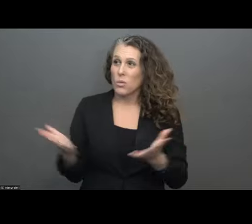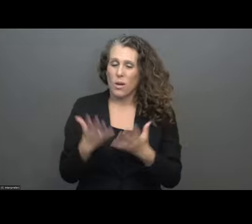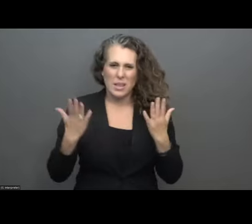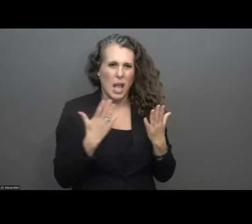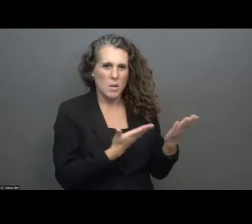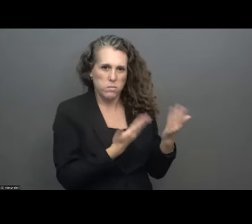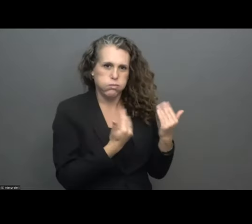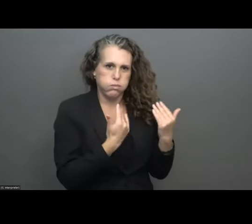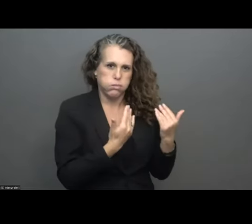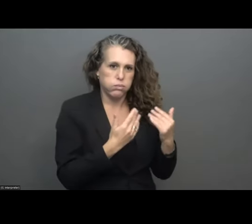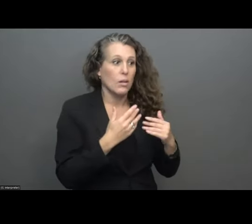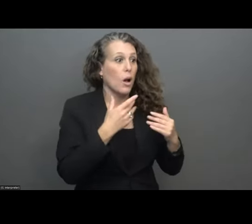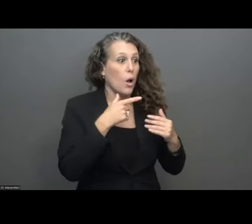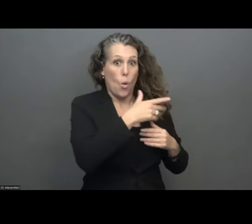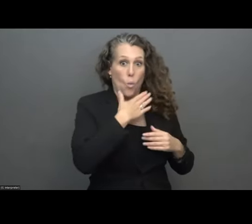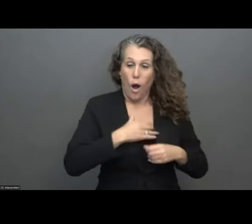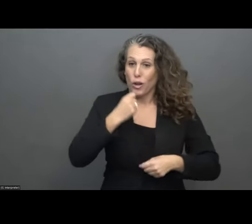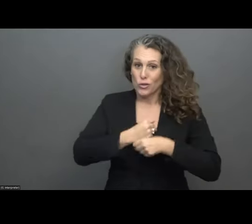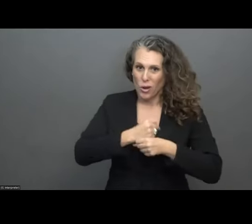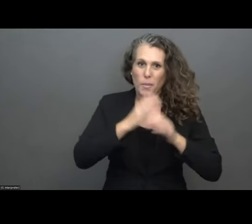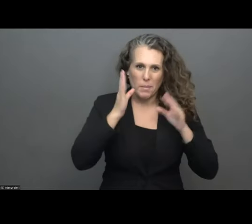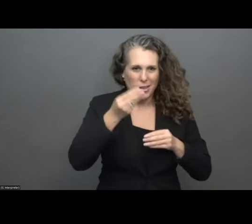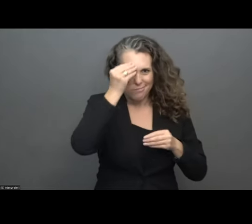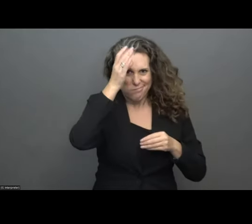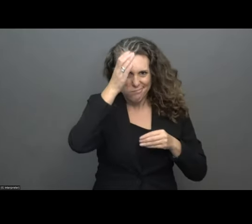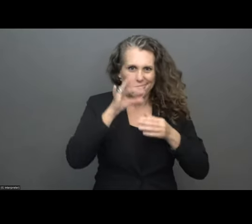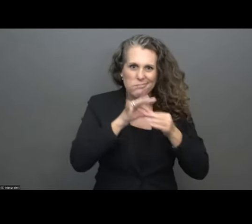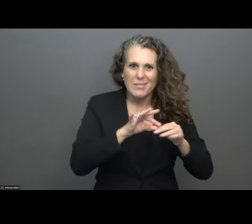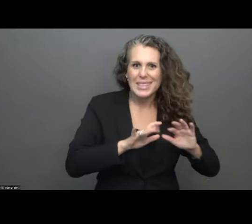the labor market including of course, 14:42:15 a job candidate workers with disabilities.